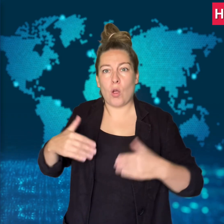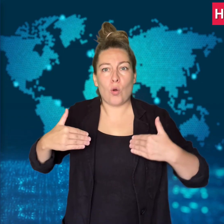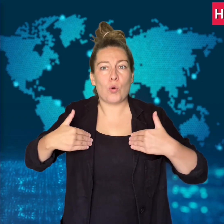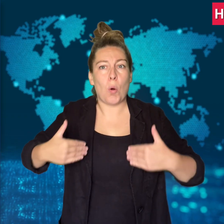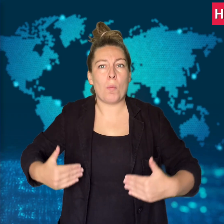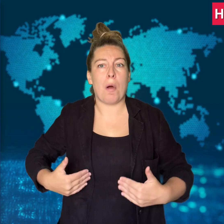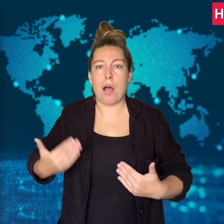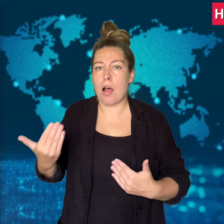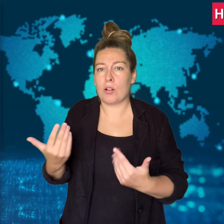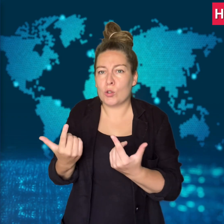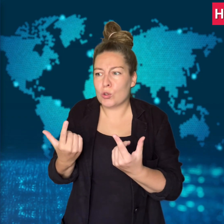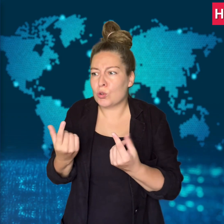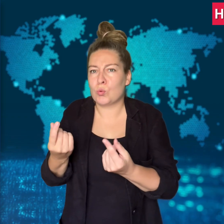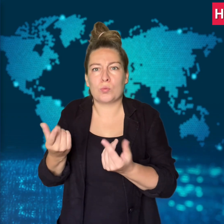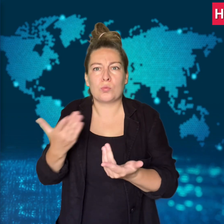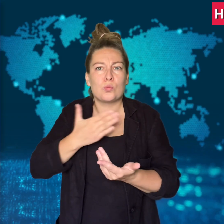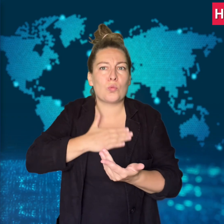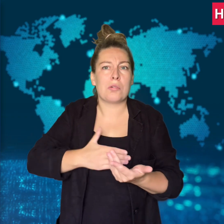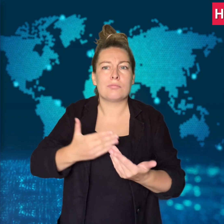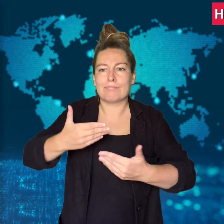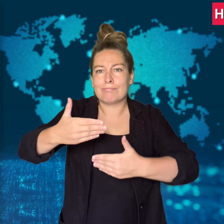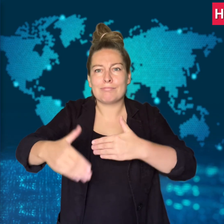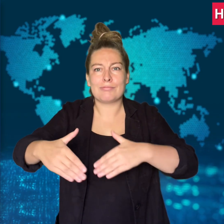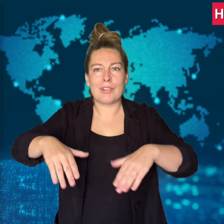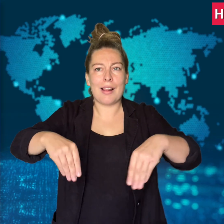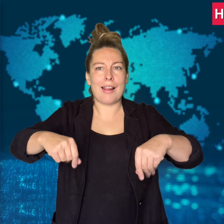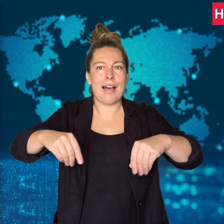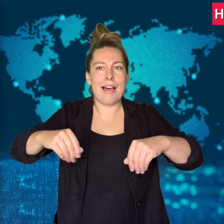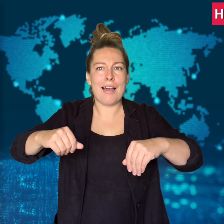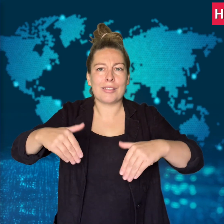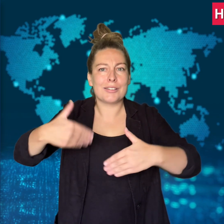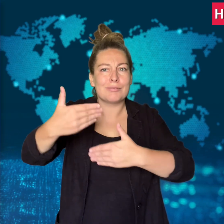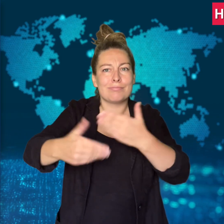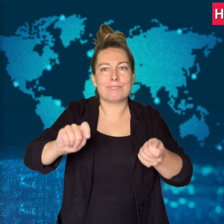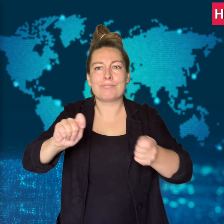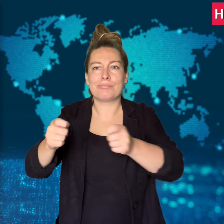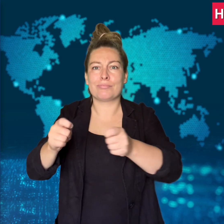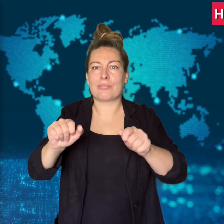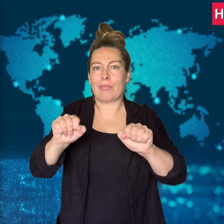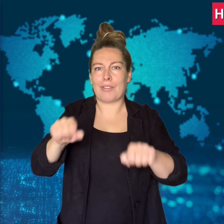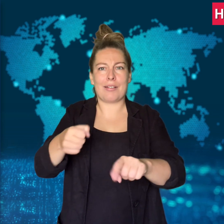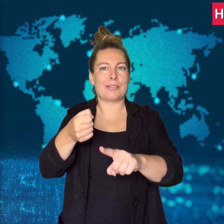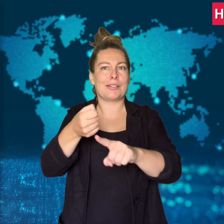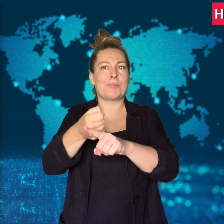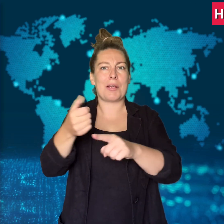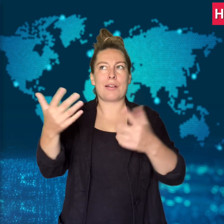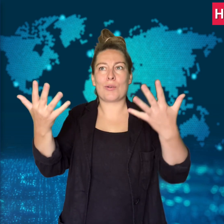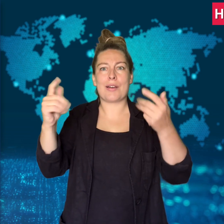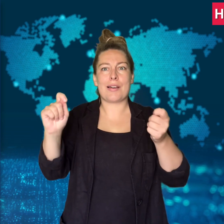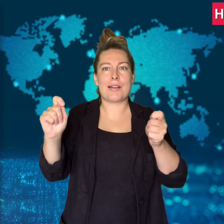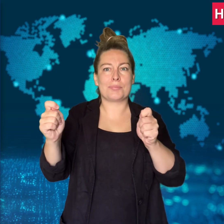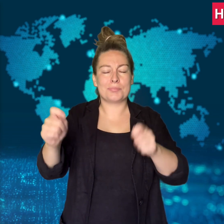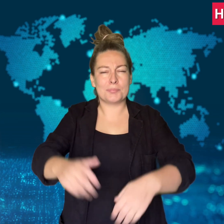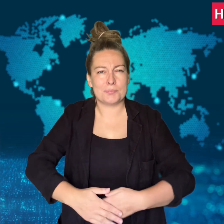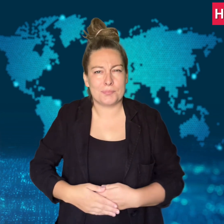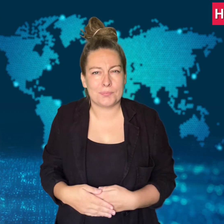further amplify the impact of extreme events.